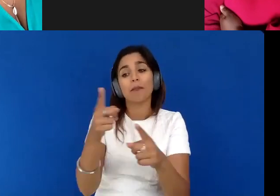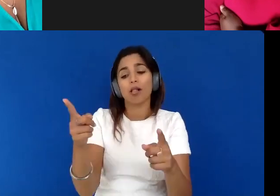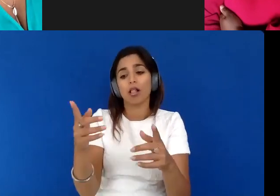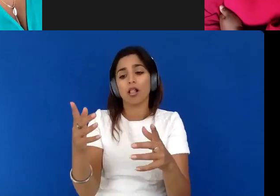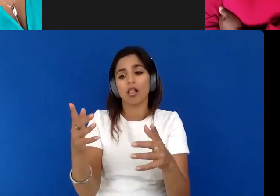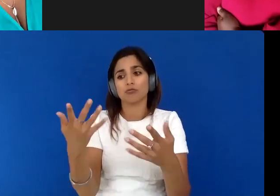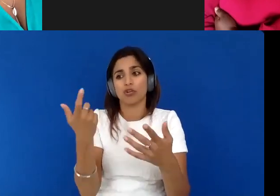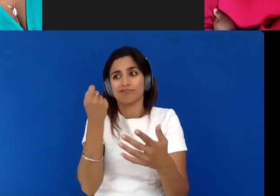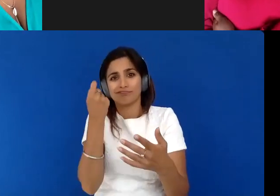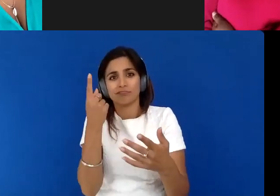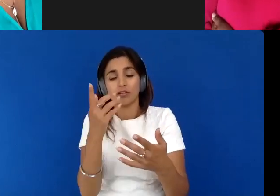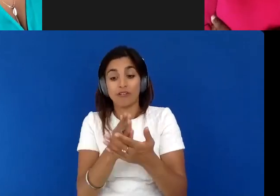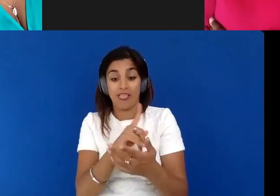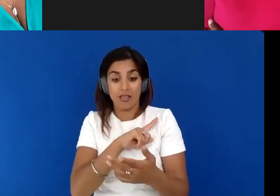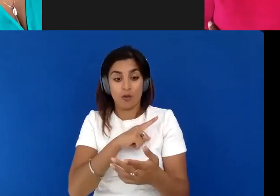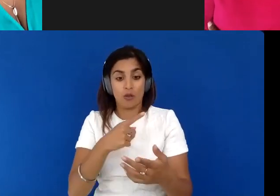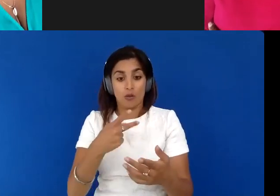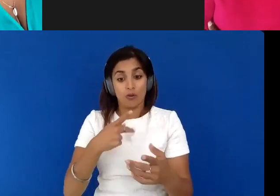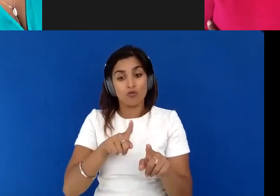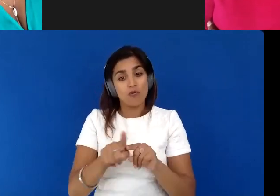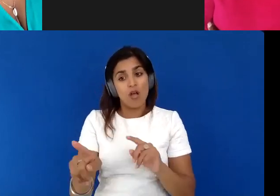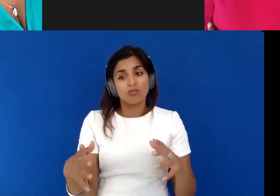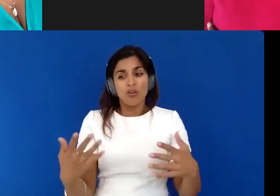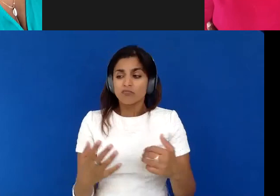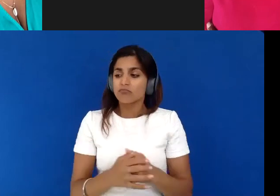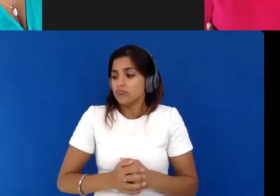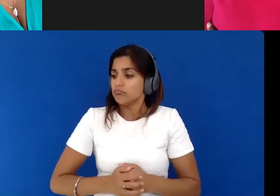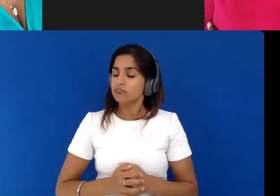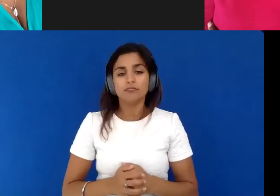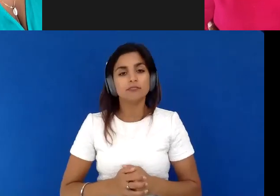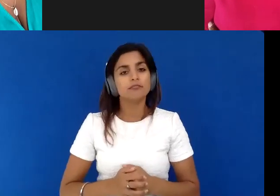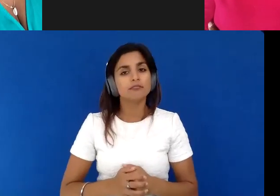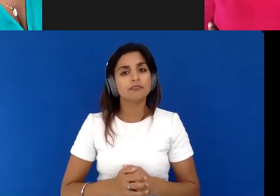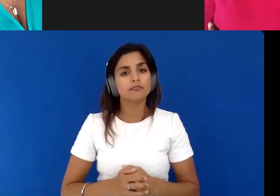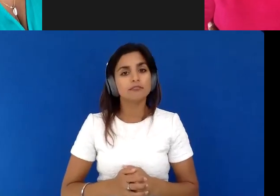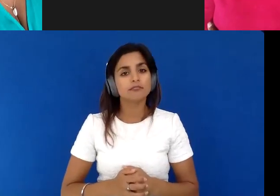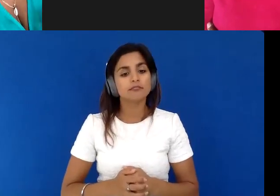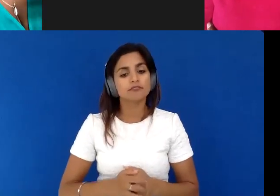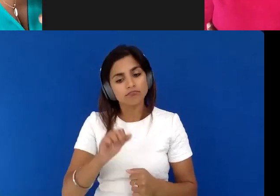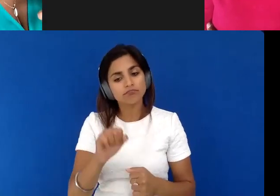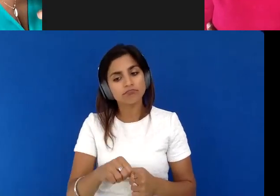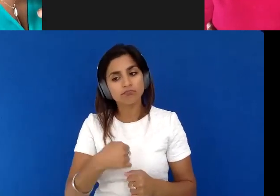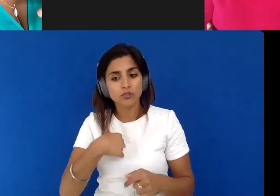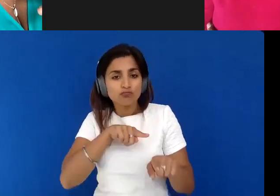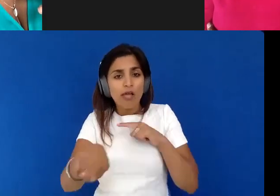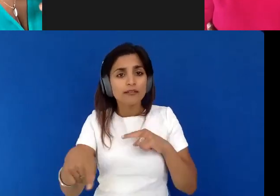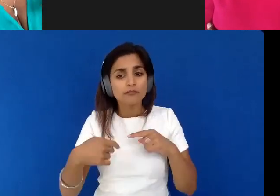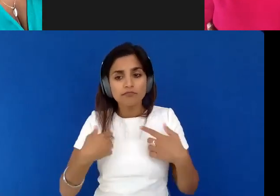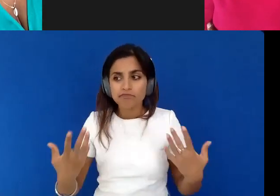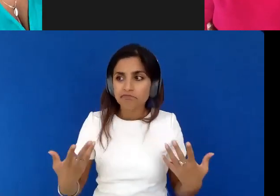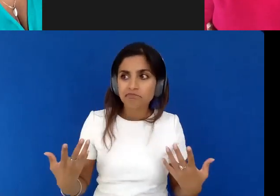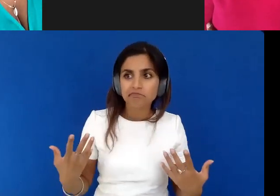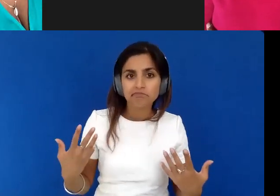tried to embrace the fact that we are putting ourselves in videos and whatever